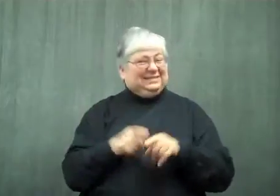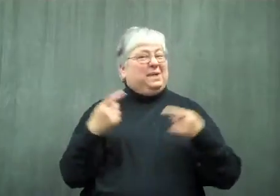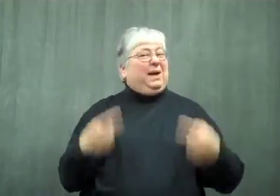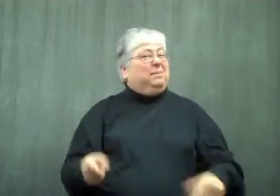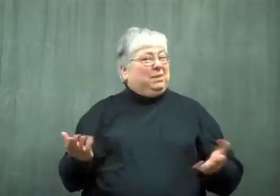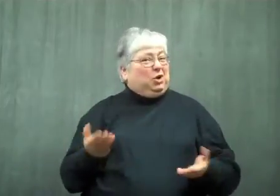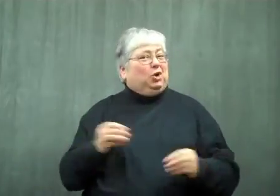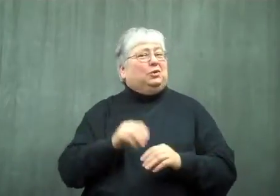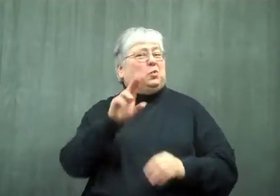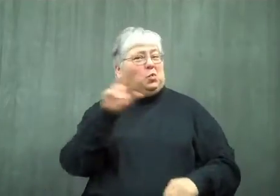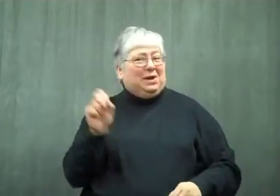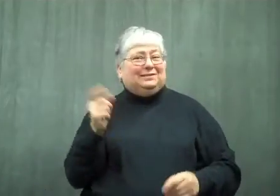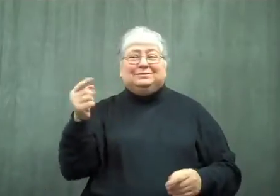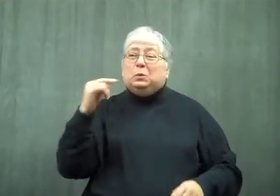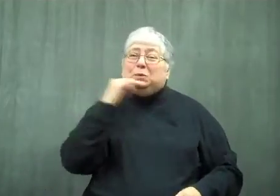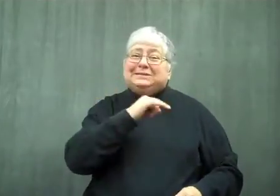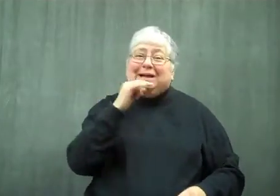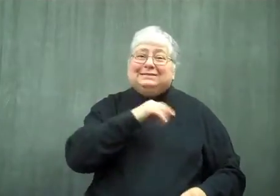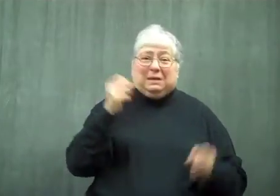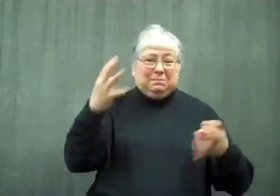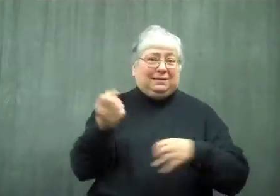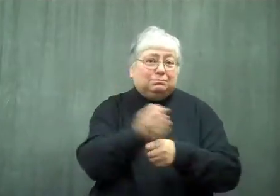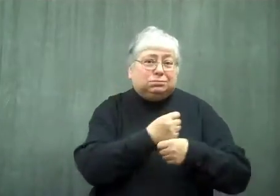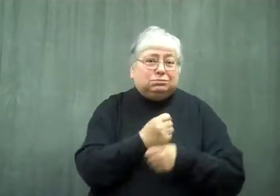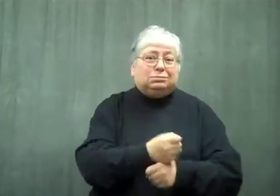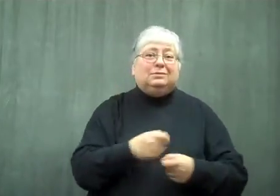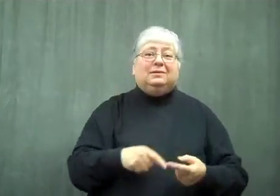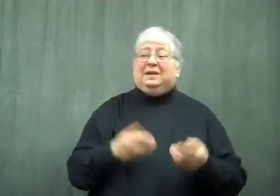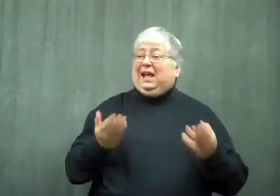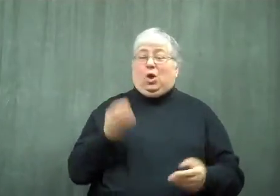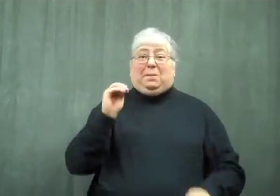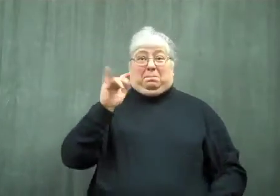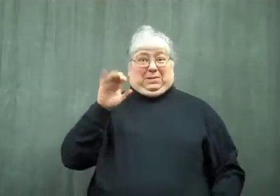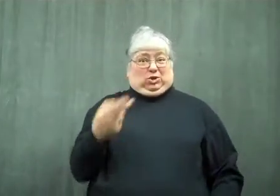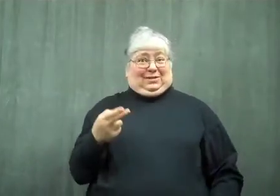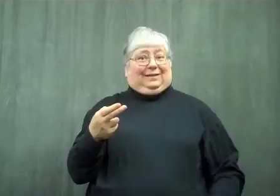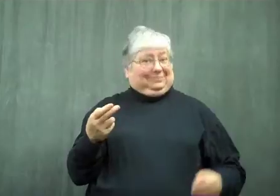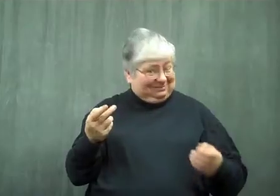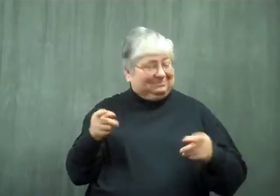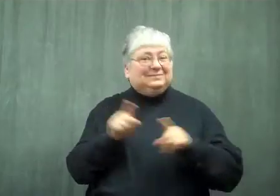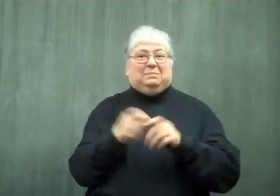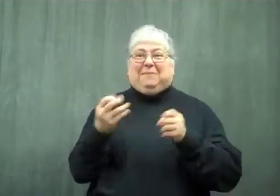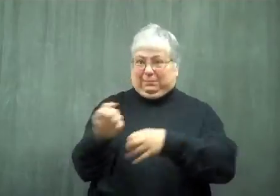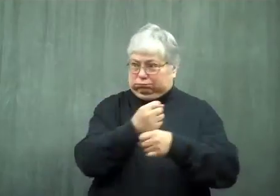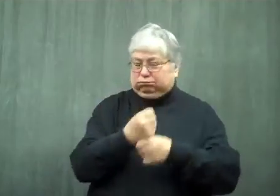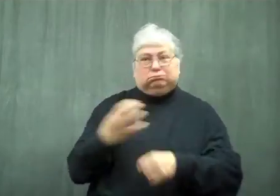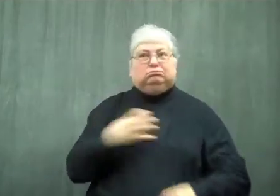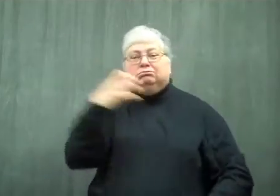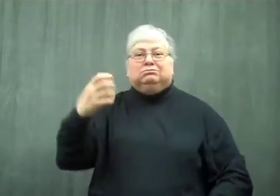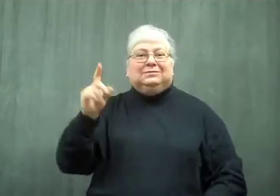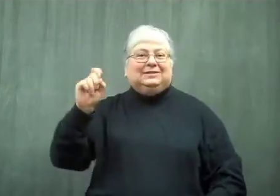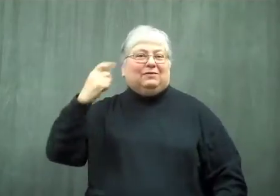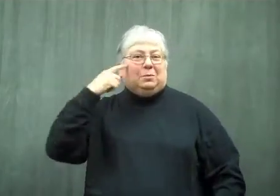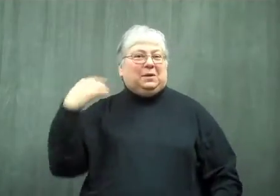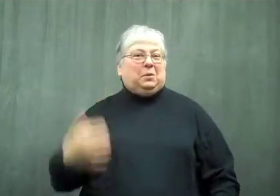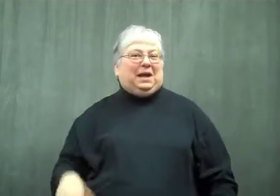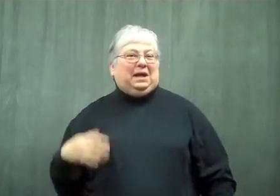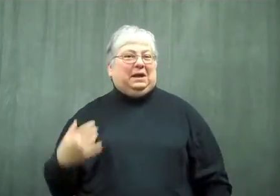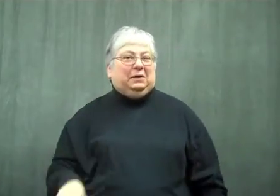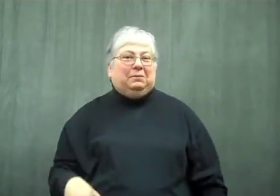The same thing is happening within the U.S. such as in the Wisconsin protests. Here in Michigan, a lot of people are protesting the government also.